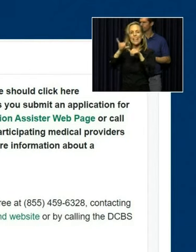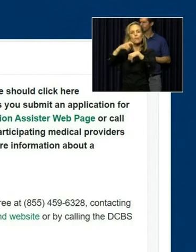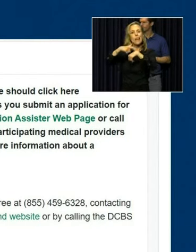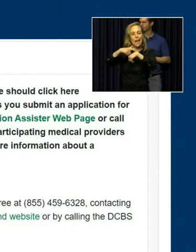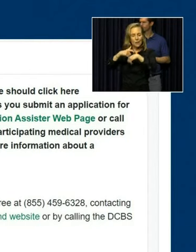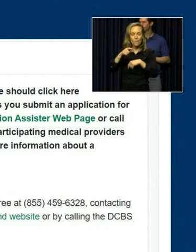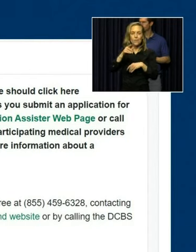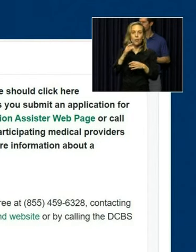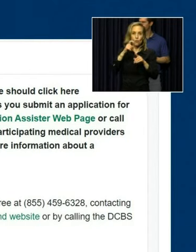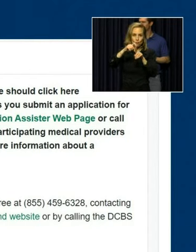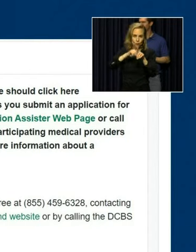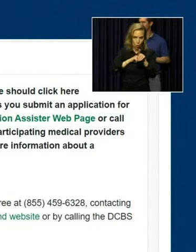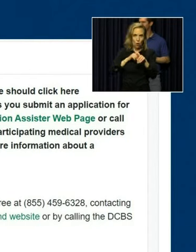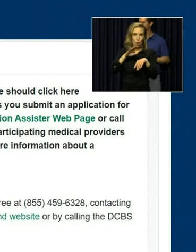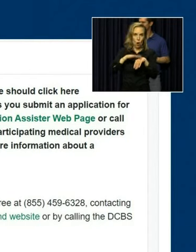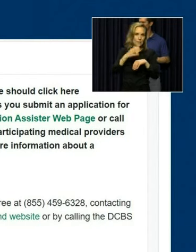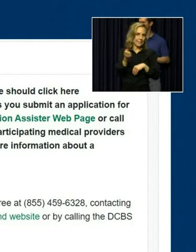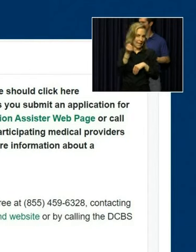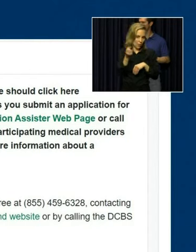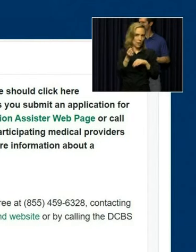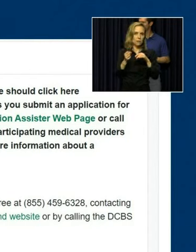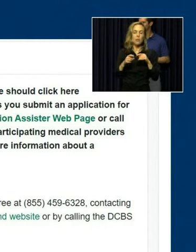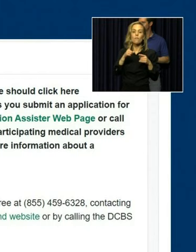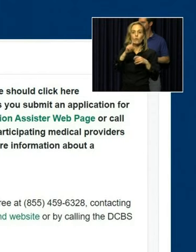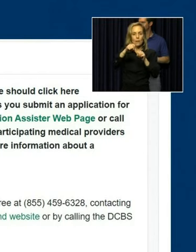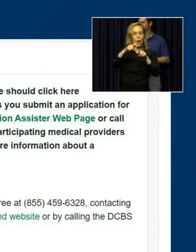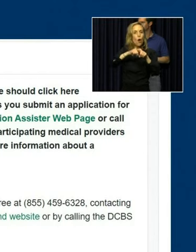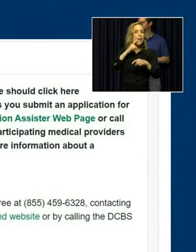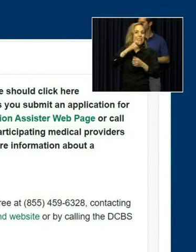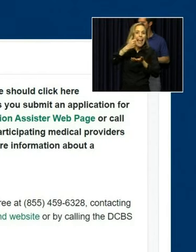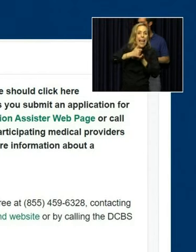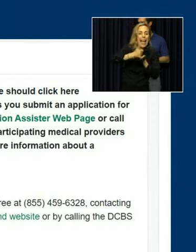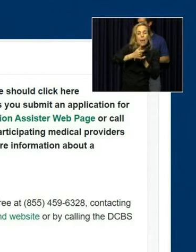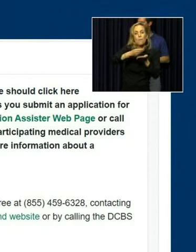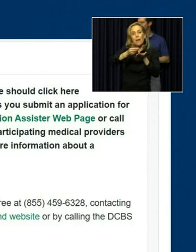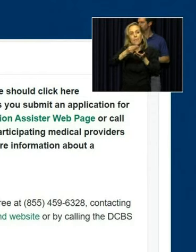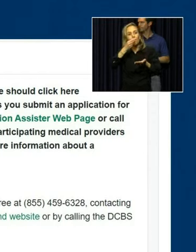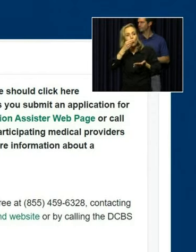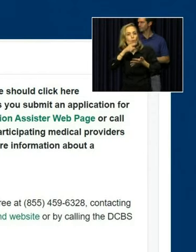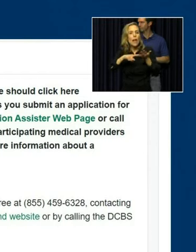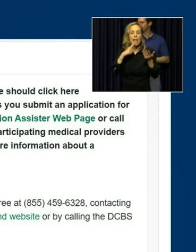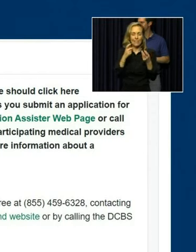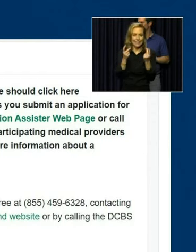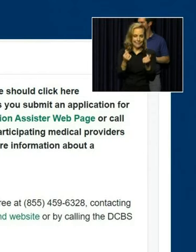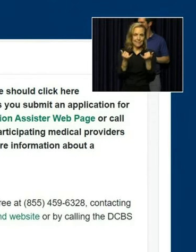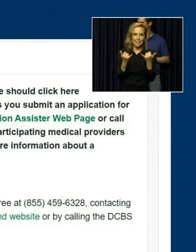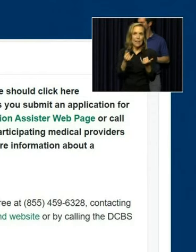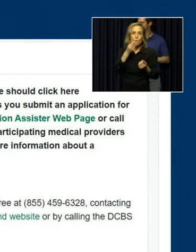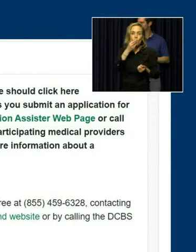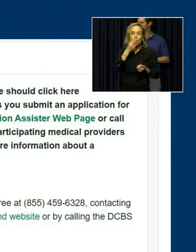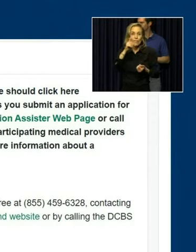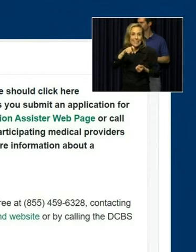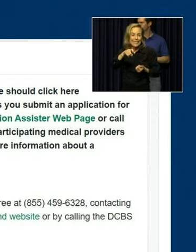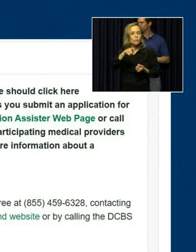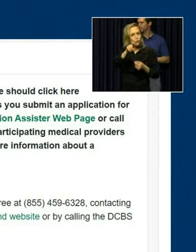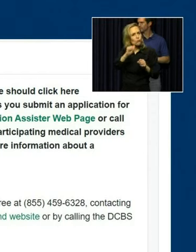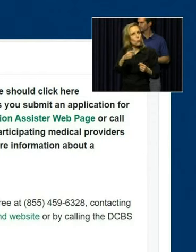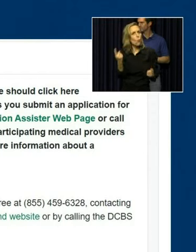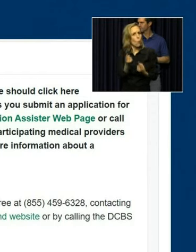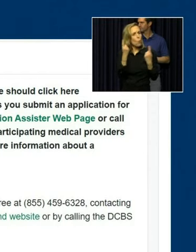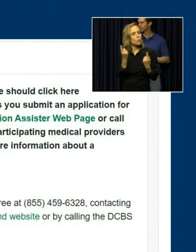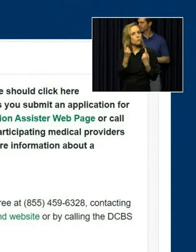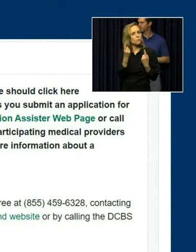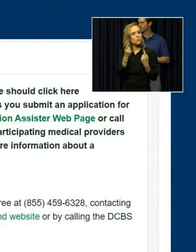THREE DAYS SEEM FAIRLY STEADY.